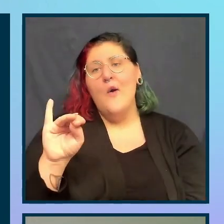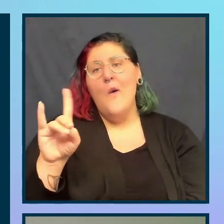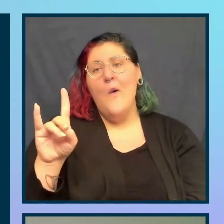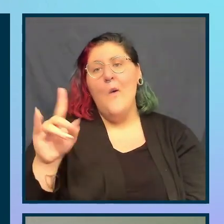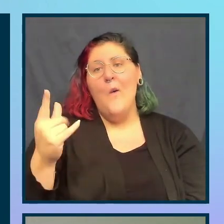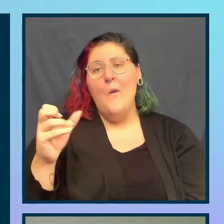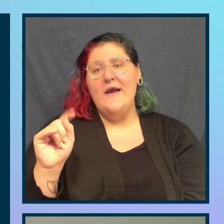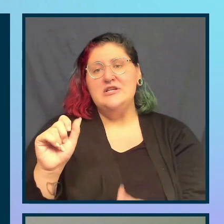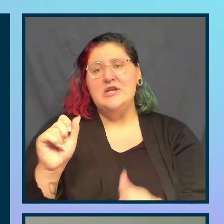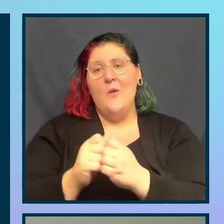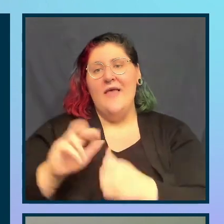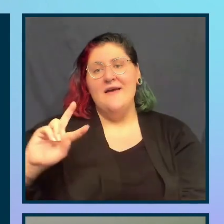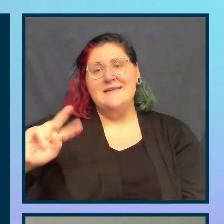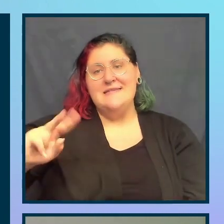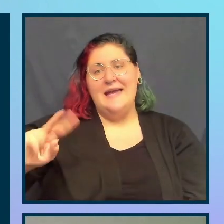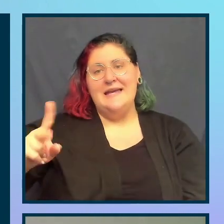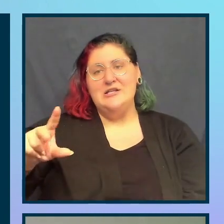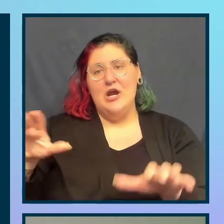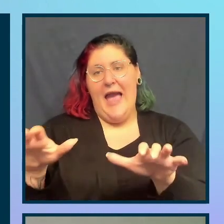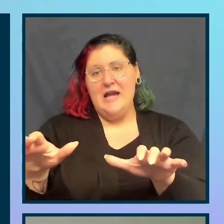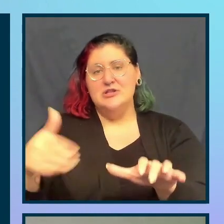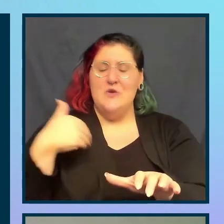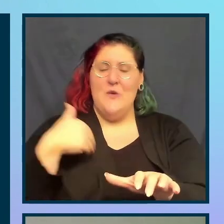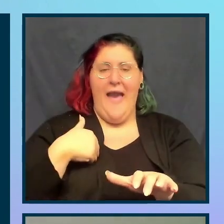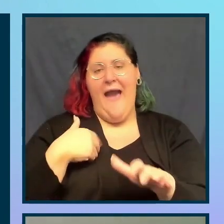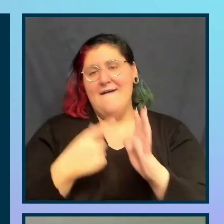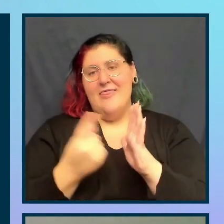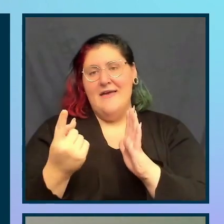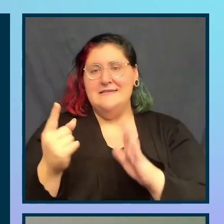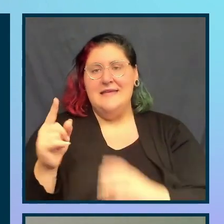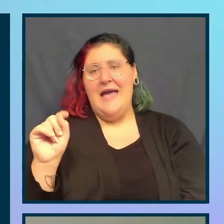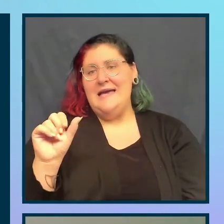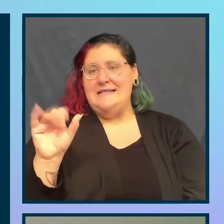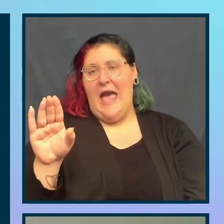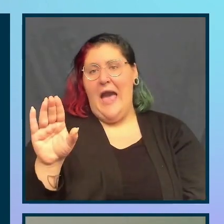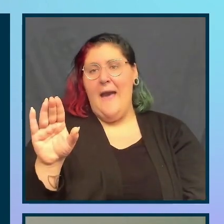tabs interface, and each tab has a closed button. And it's not obvious whether